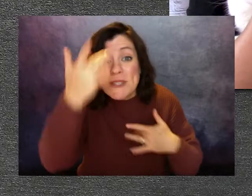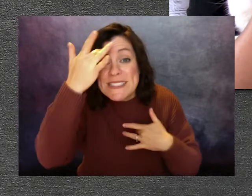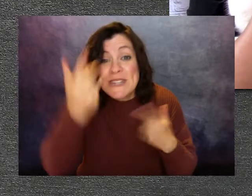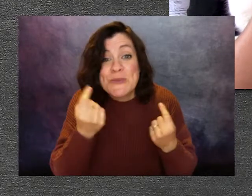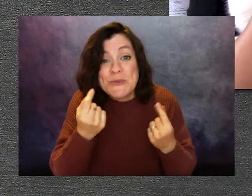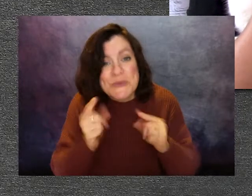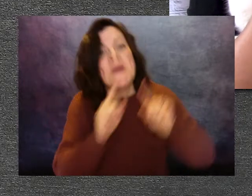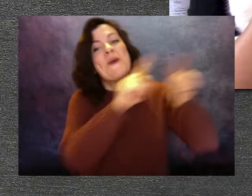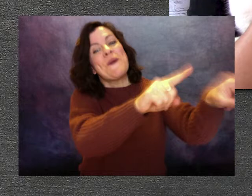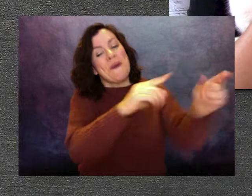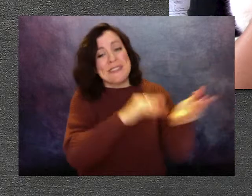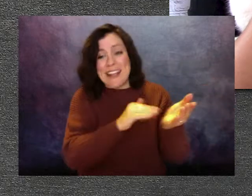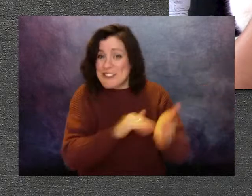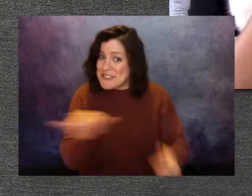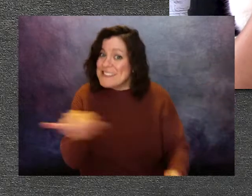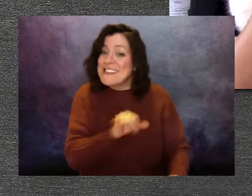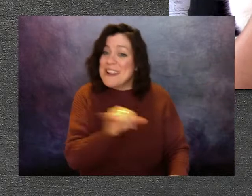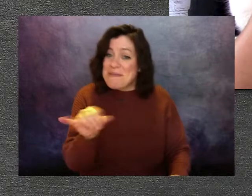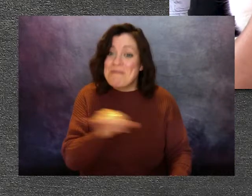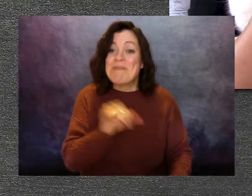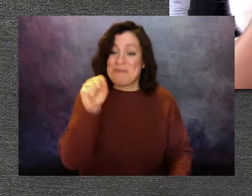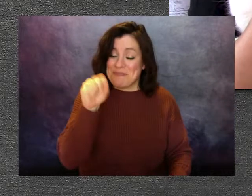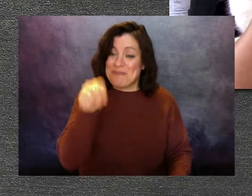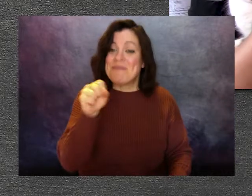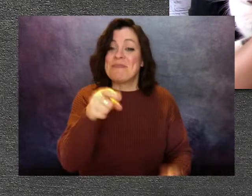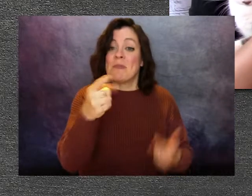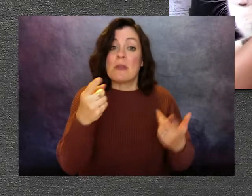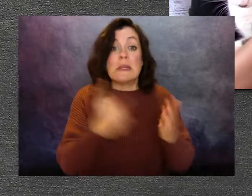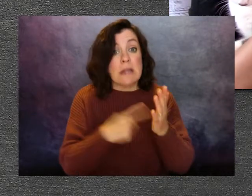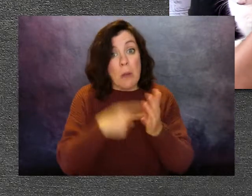And sometimes when you're healthy, you go to a doctor for a checkup.